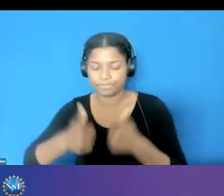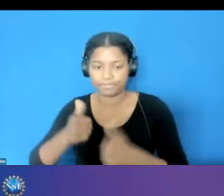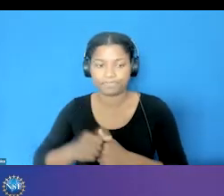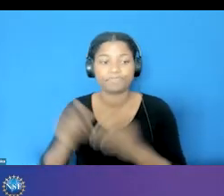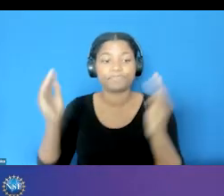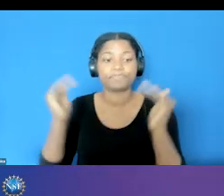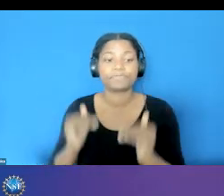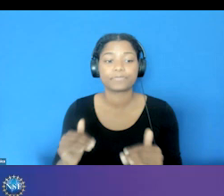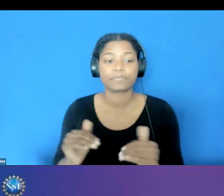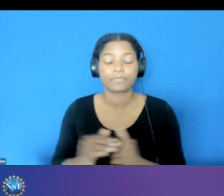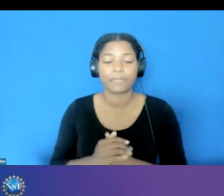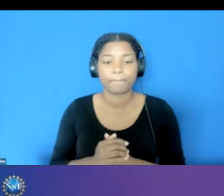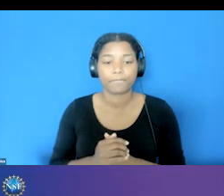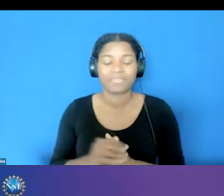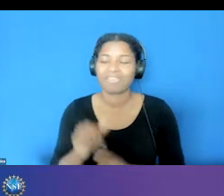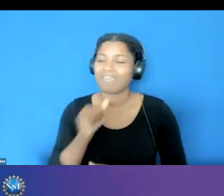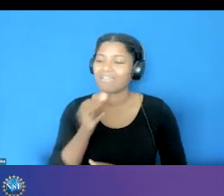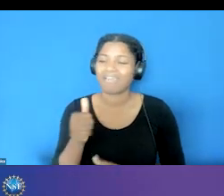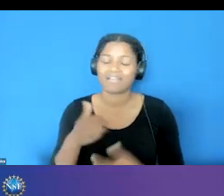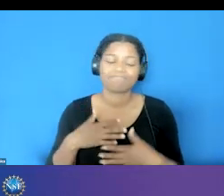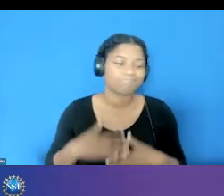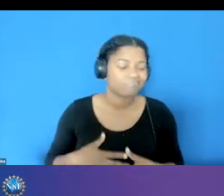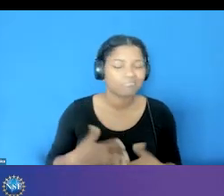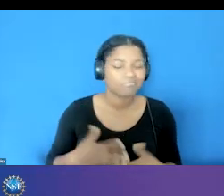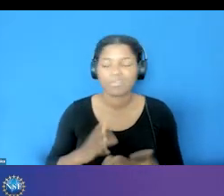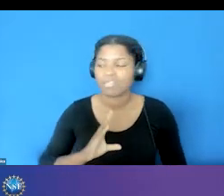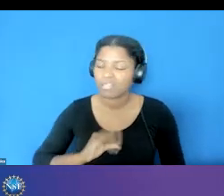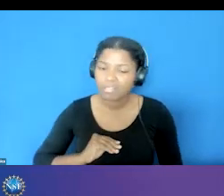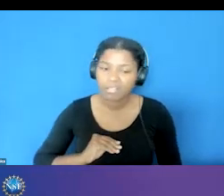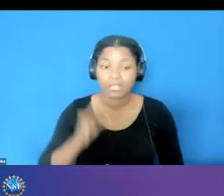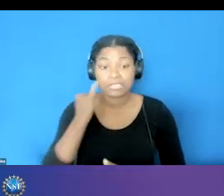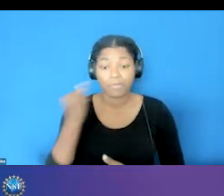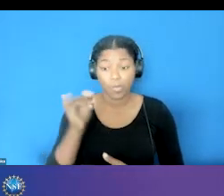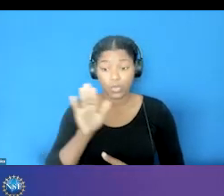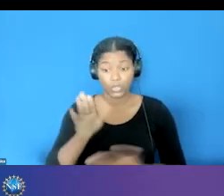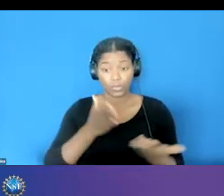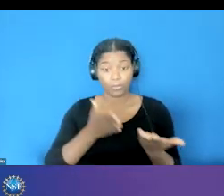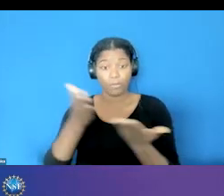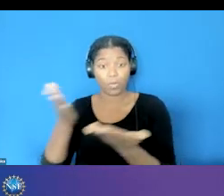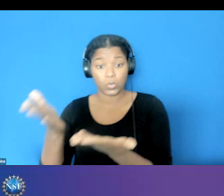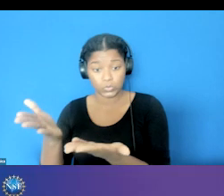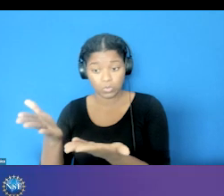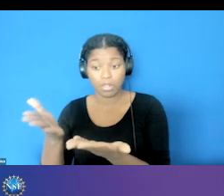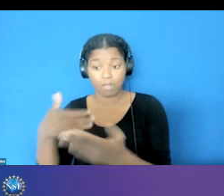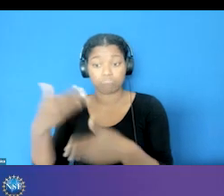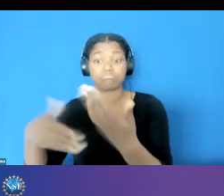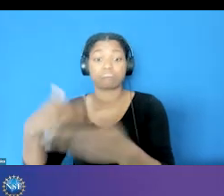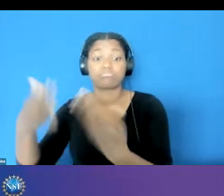Okay. Do not be dismayed or discouraged if your proposal, once it's gotten to this point,